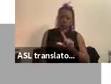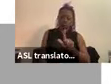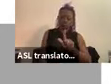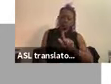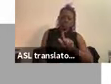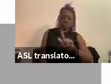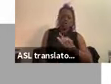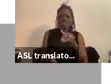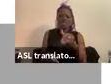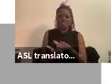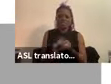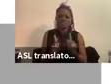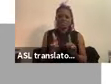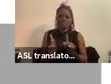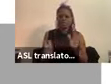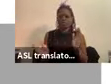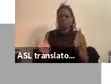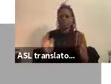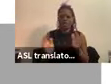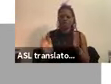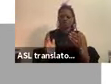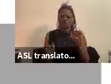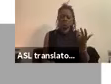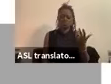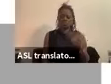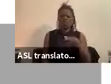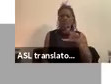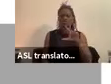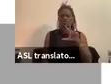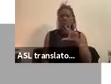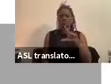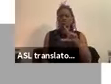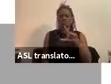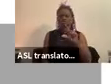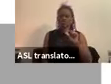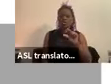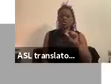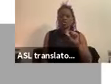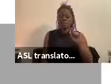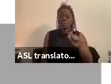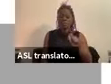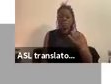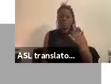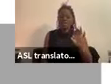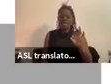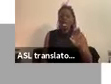out of twenty point nine million fully vaccinated individuals in Sonoma County.